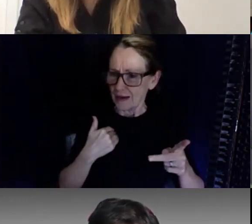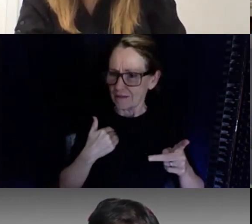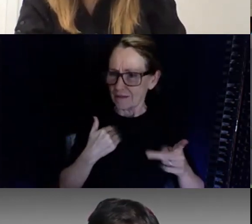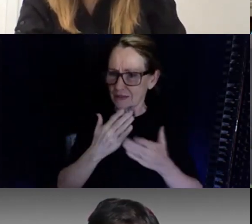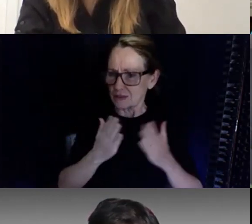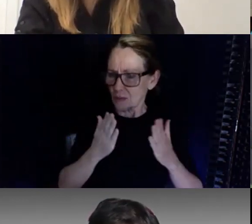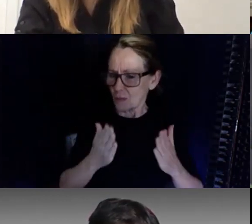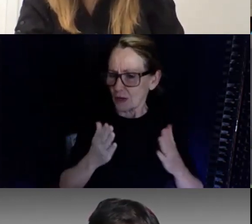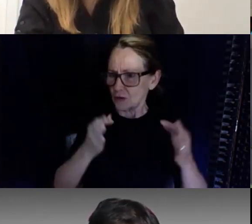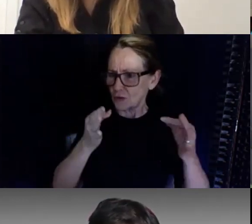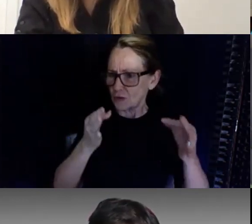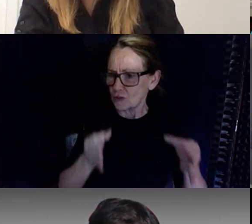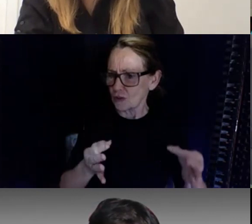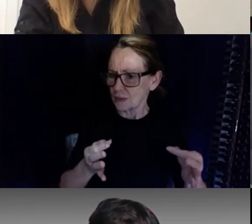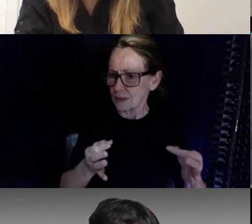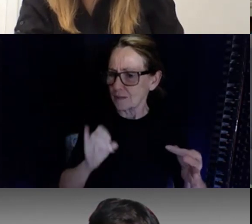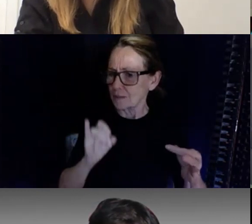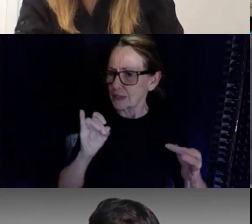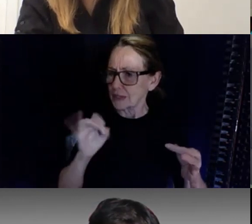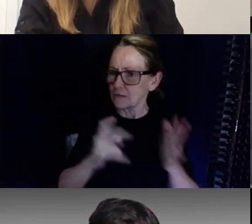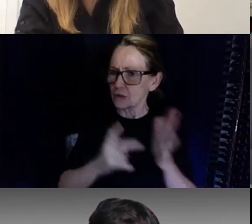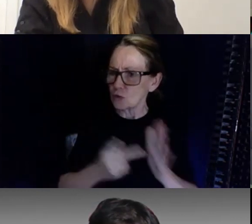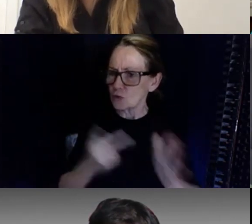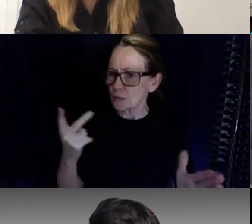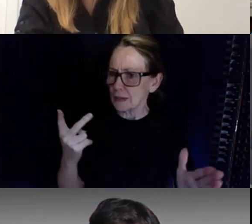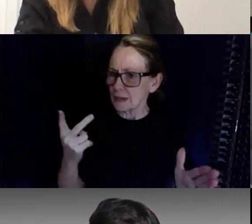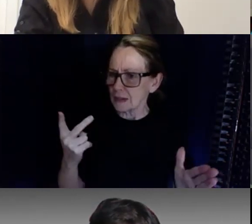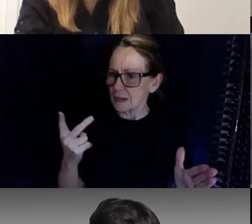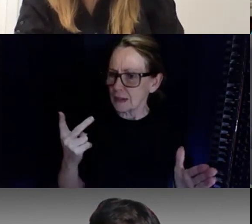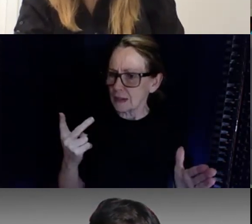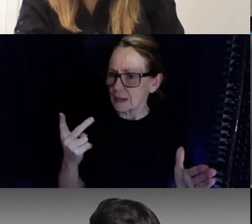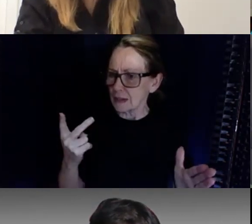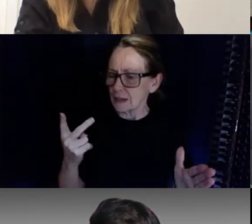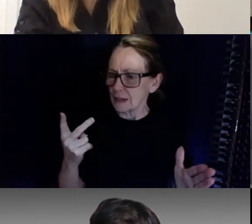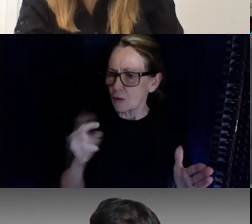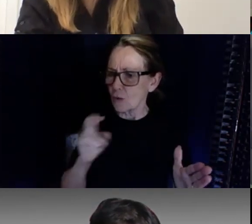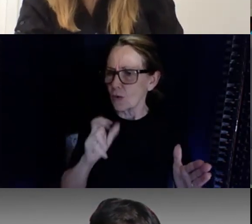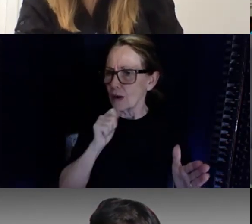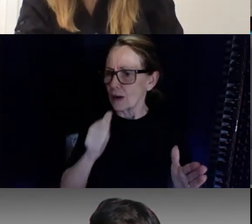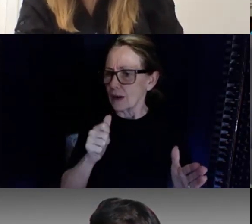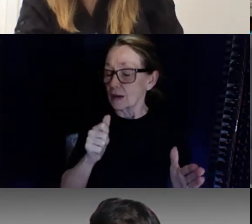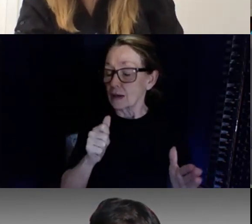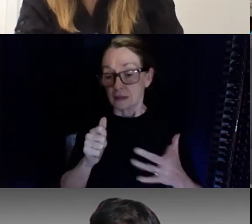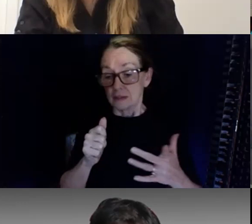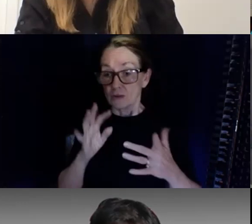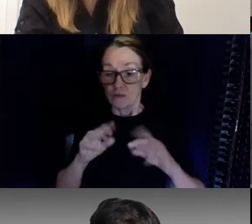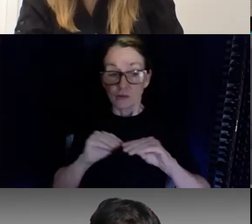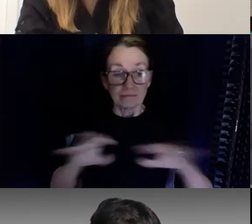HOWEVER, WITH THAT SAID, THEY MIGHT SKIP DEPARTMENT OF HEALTH AND THEY MIGHT GET IT FROM SOMEWHERE ELSE.